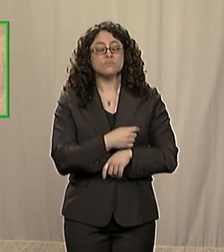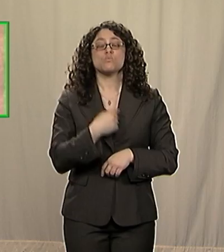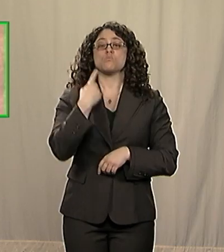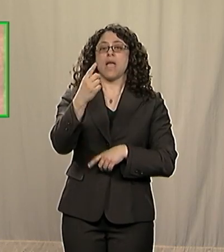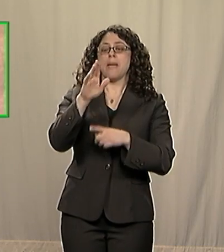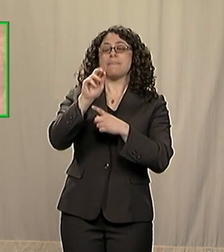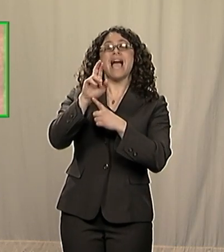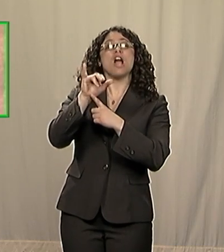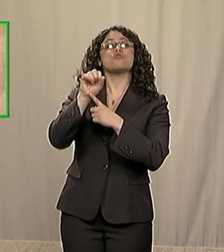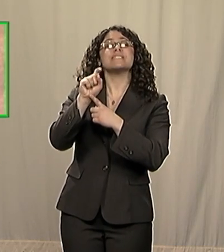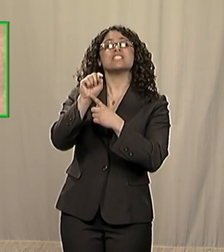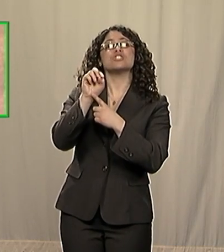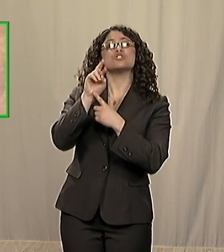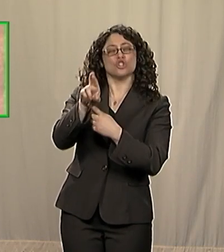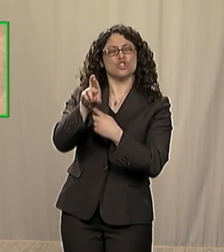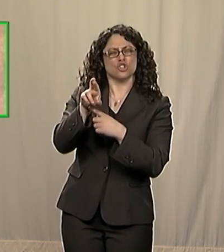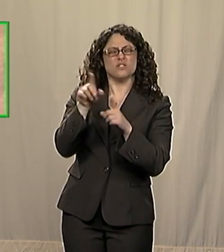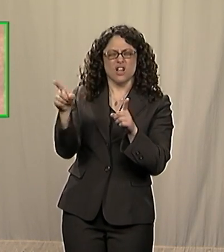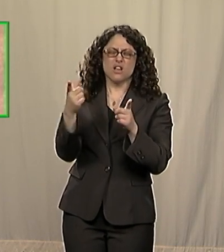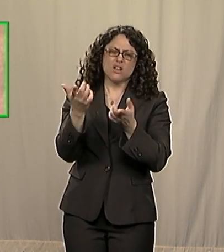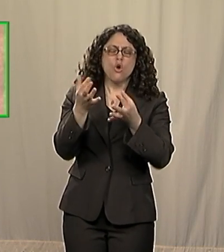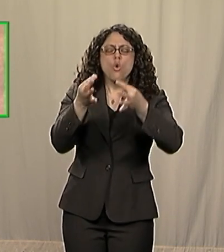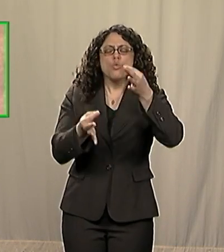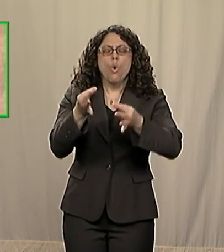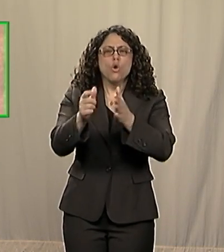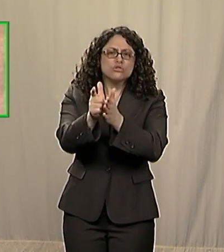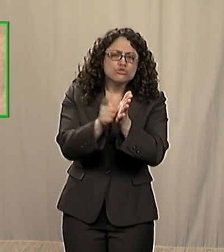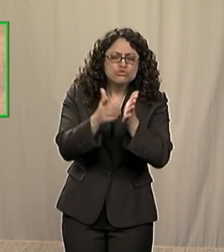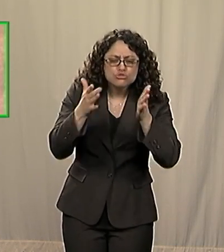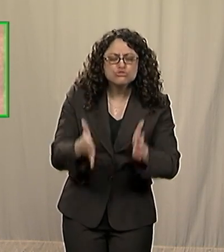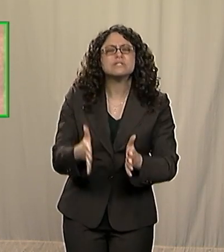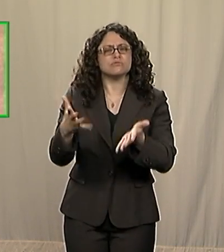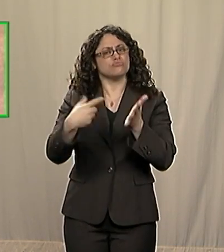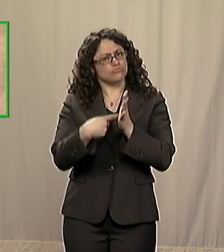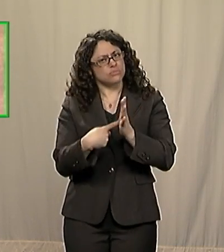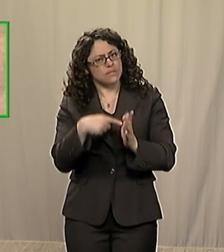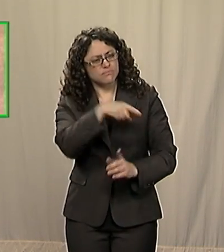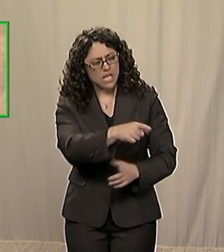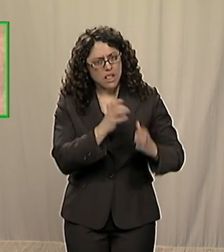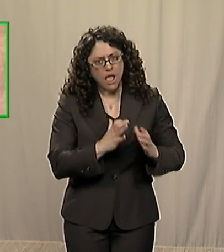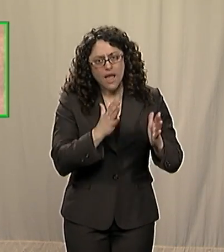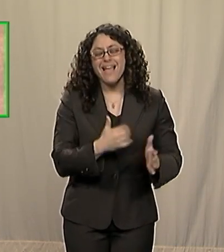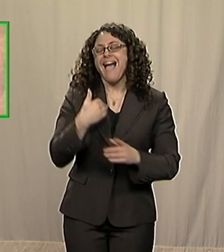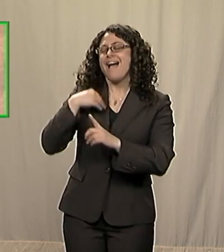was the court representative, that represents the client. And the solicitor, the lawyer for the client,